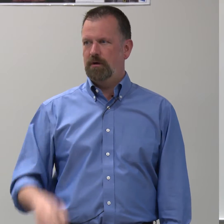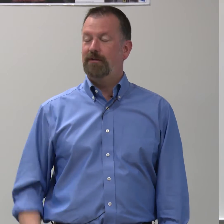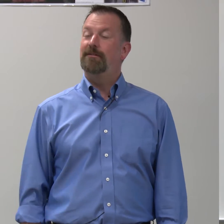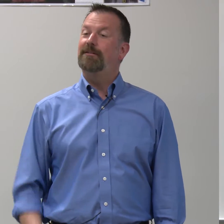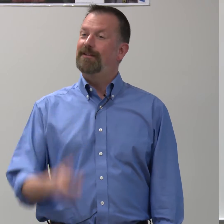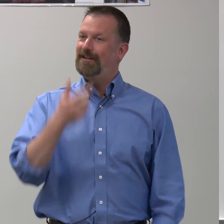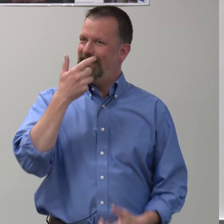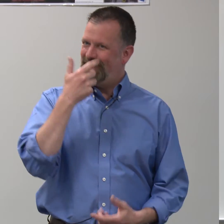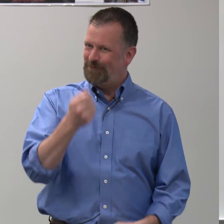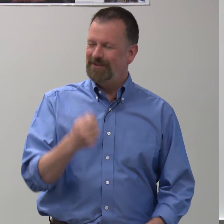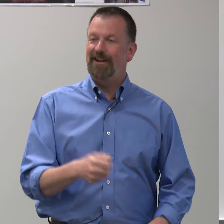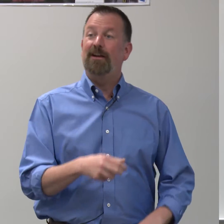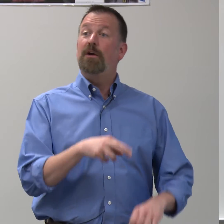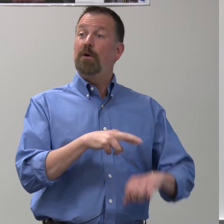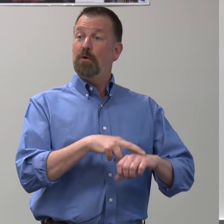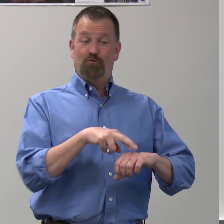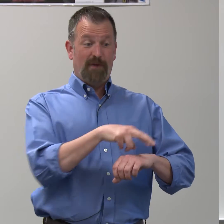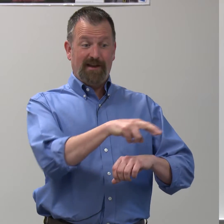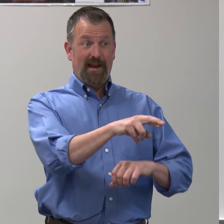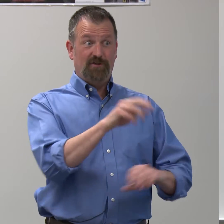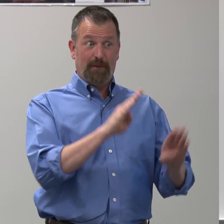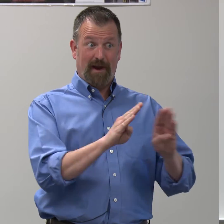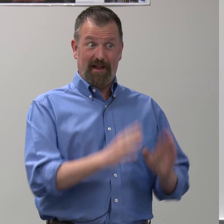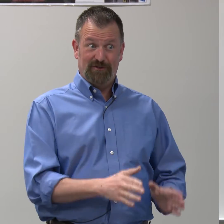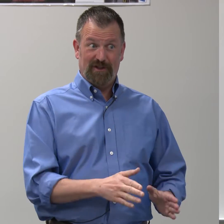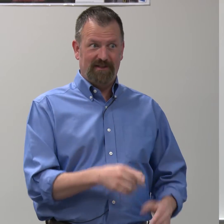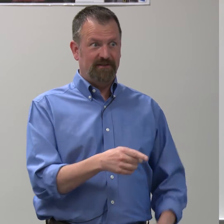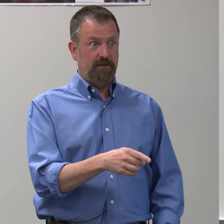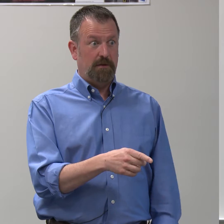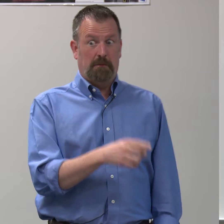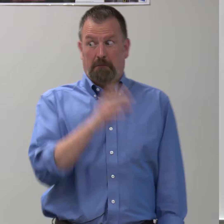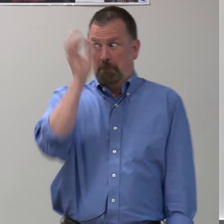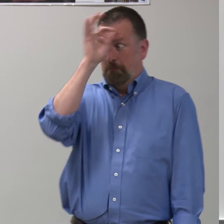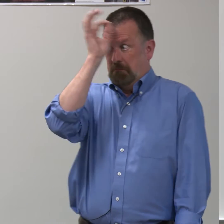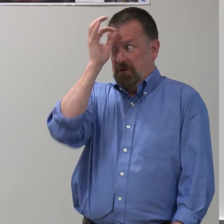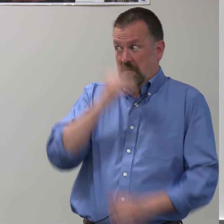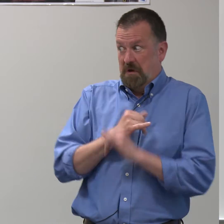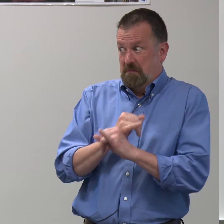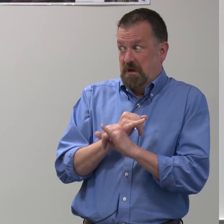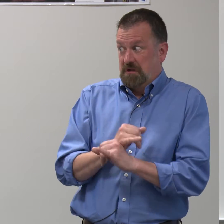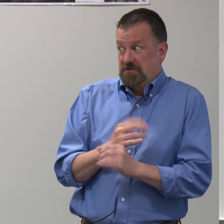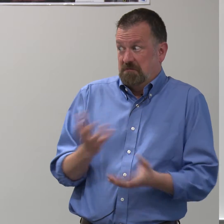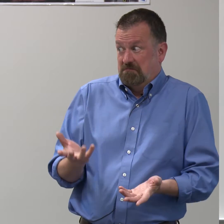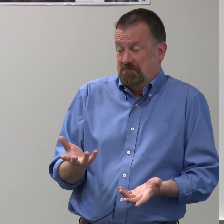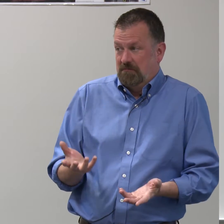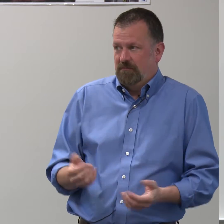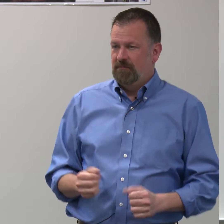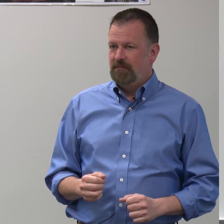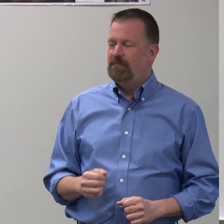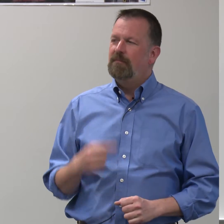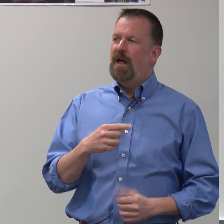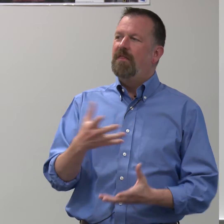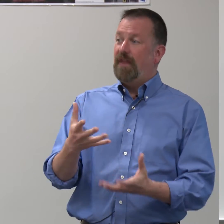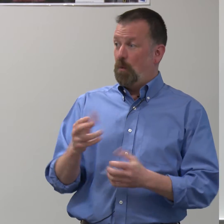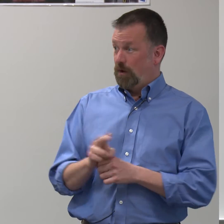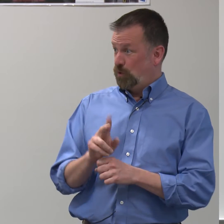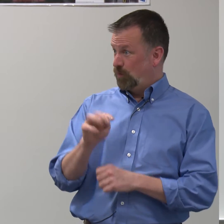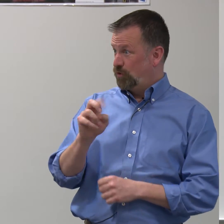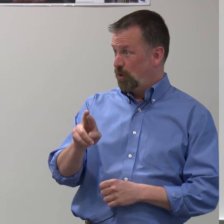the radiation biologists didn't know anything about immunology, and basically, they wanted to use tumors